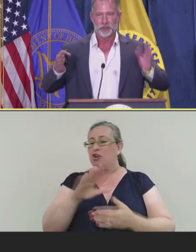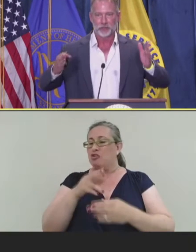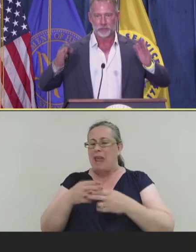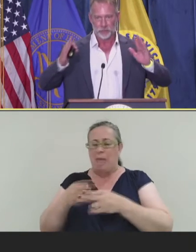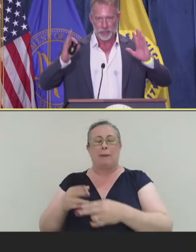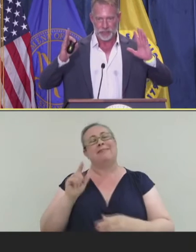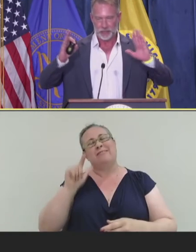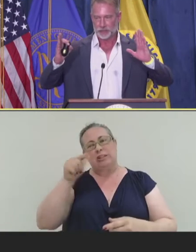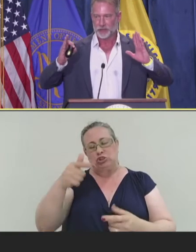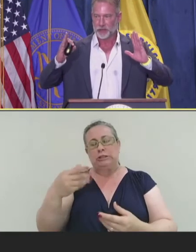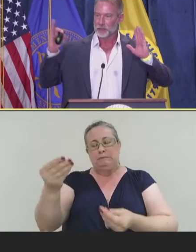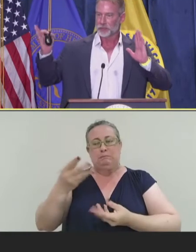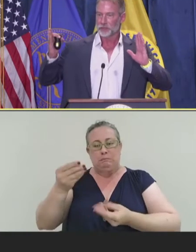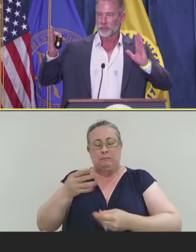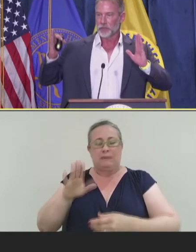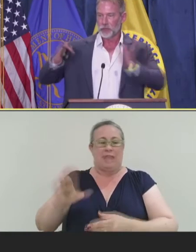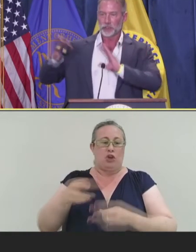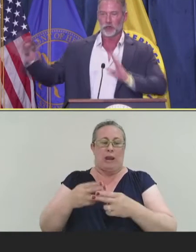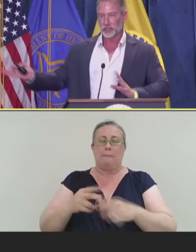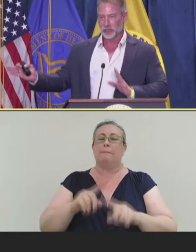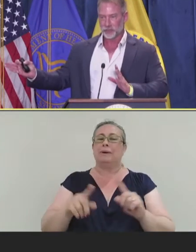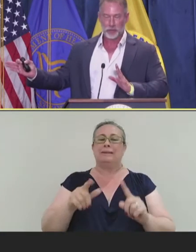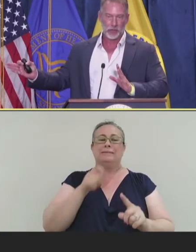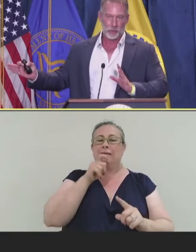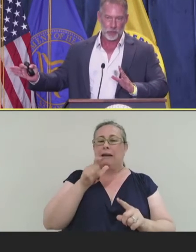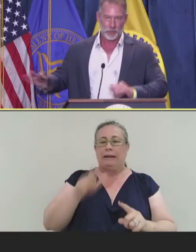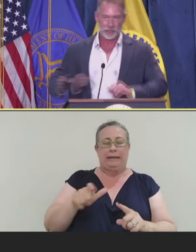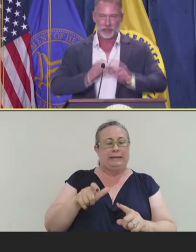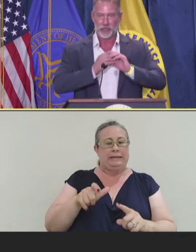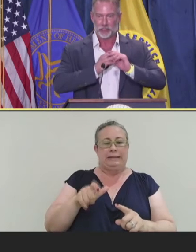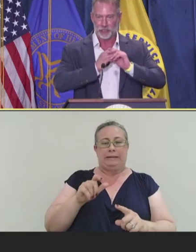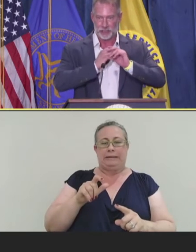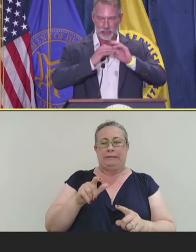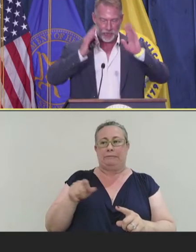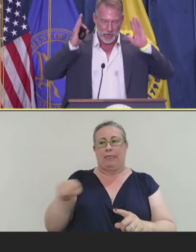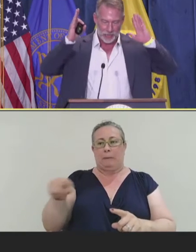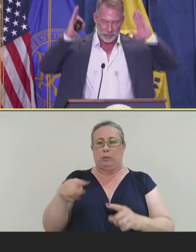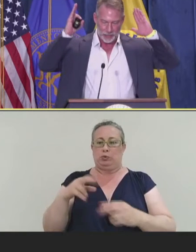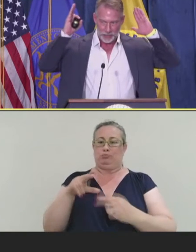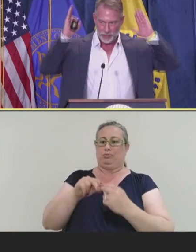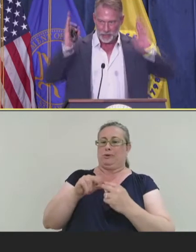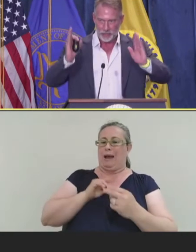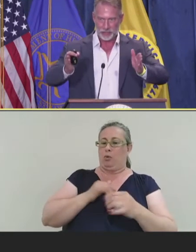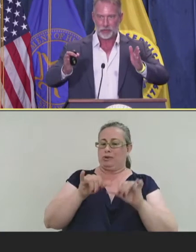but we didn't need them to use our system to make appointments. They just got this number